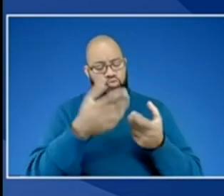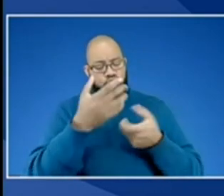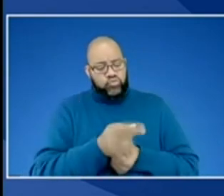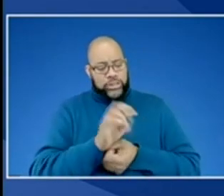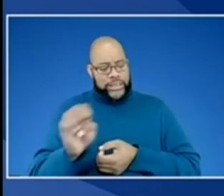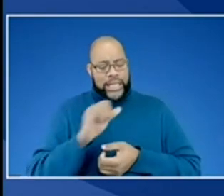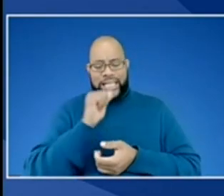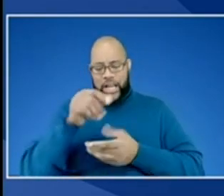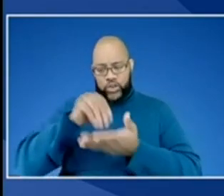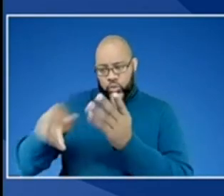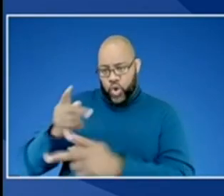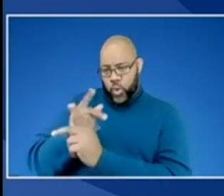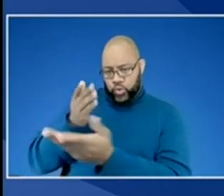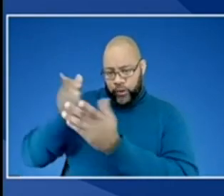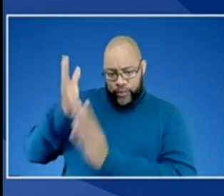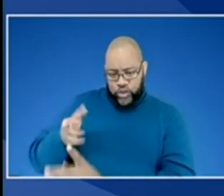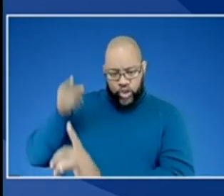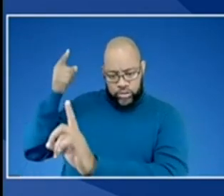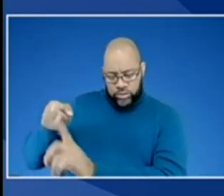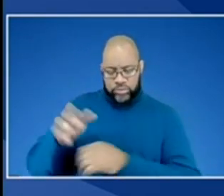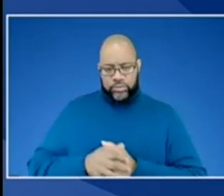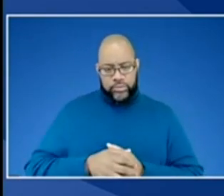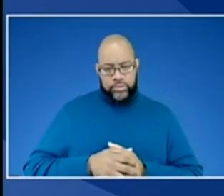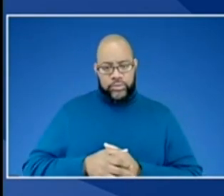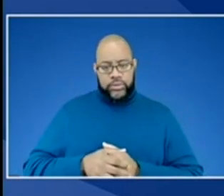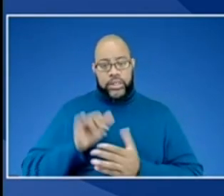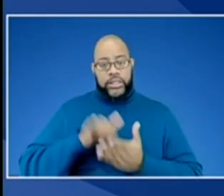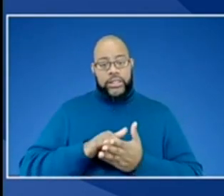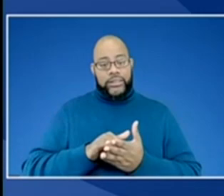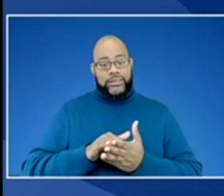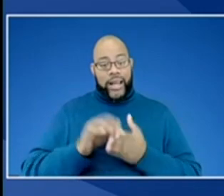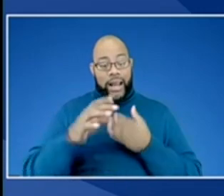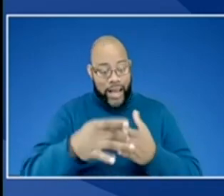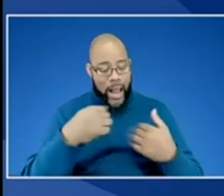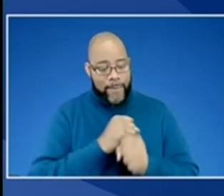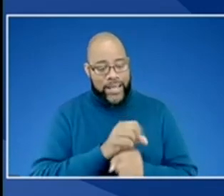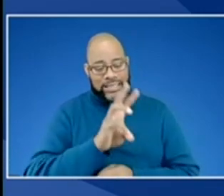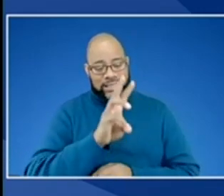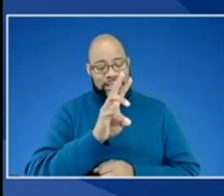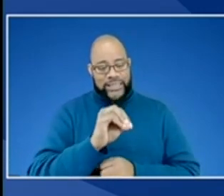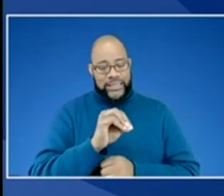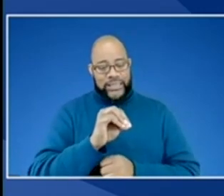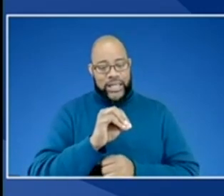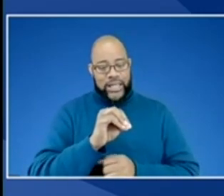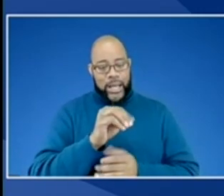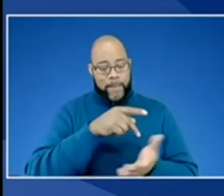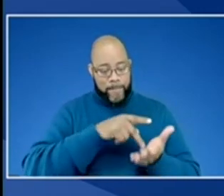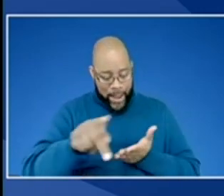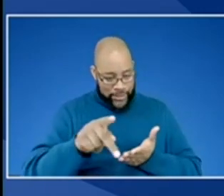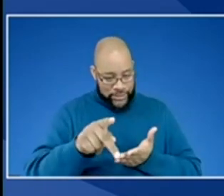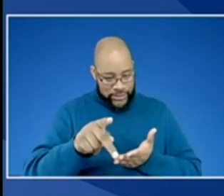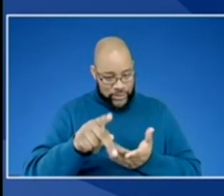student loan servicer. Under this guidance, I made 60 prorated student loan payments to my trustee over